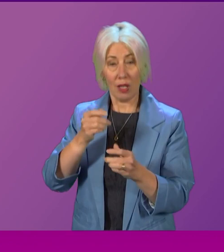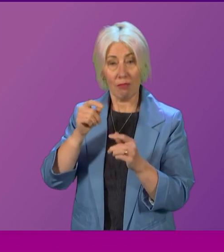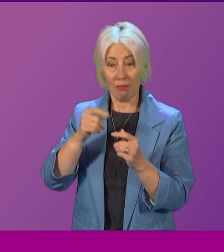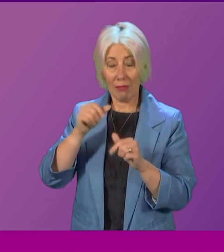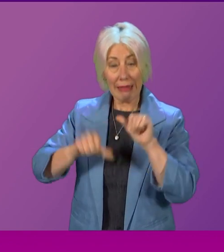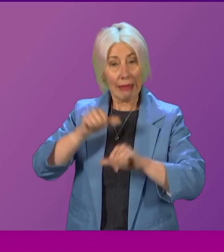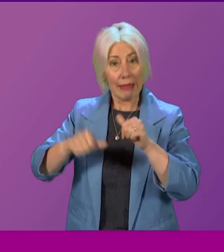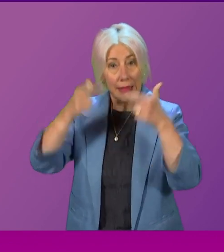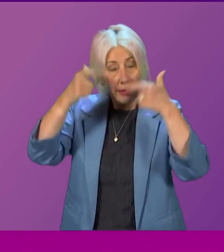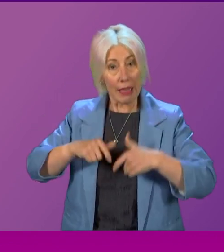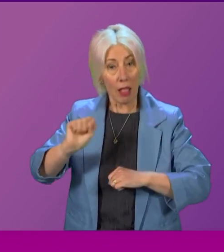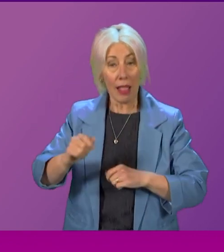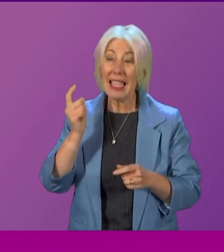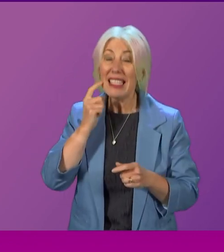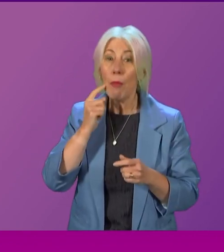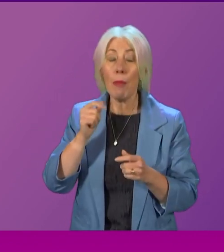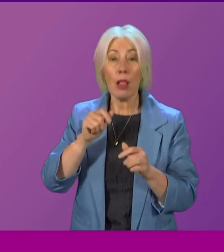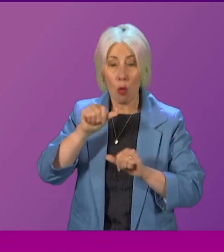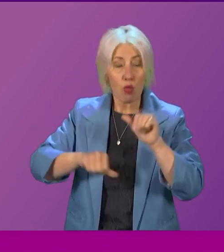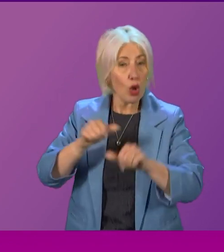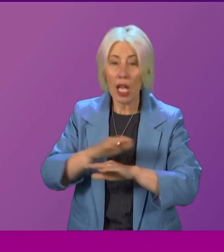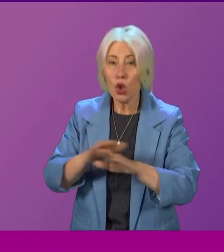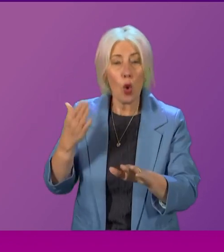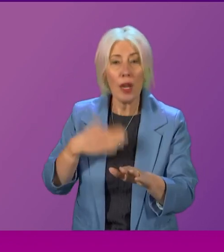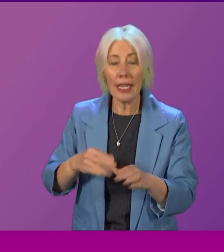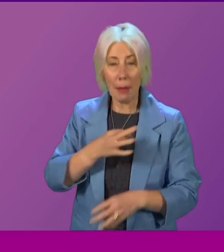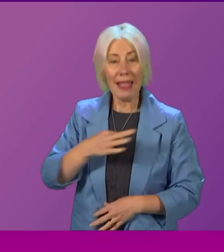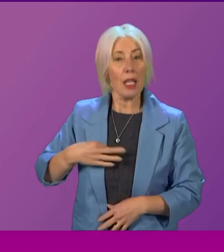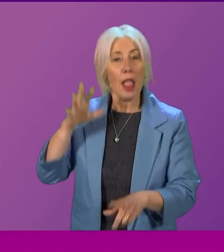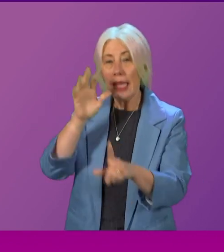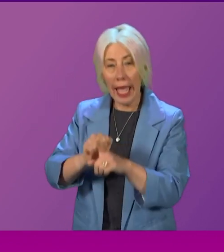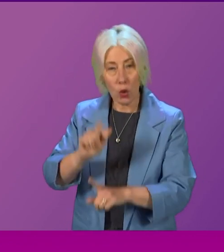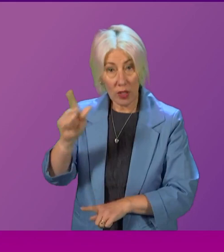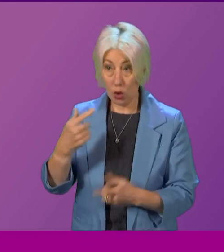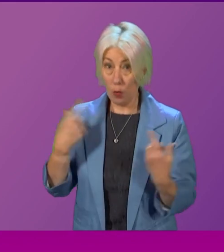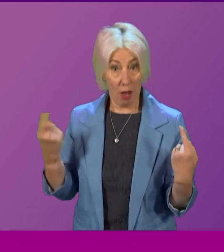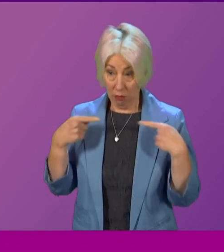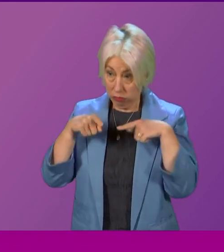process” that does not require medical diagnosis.